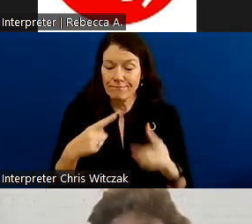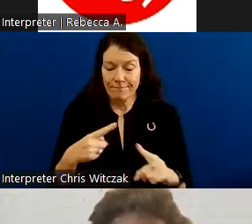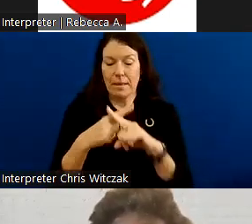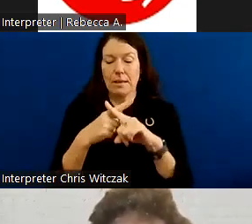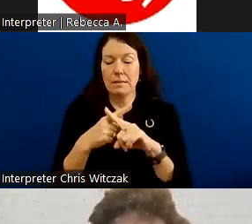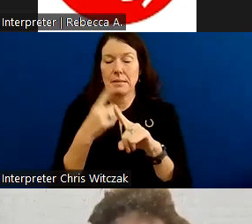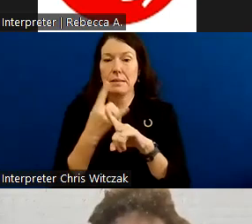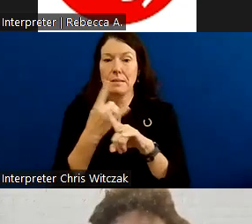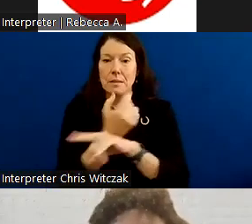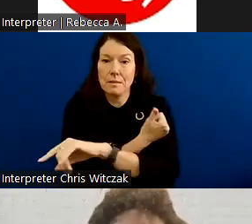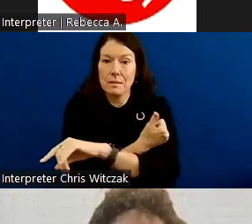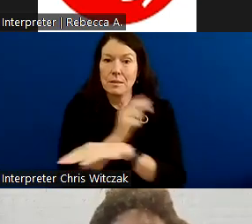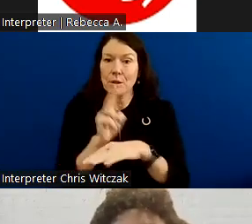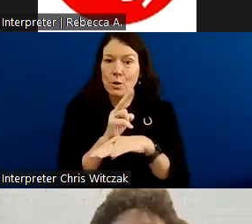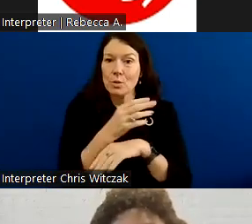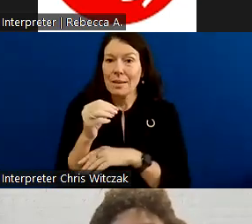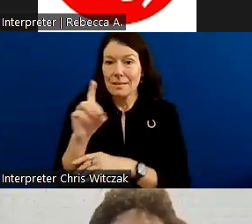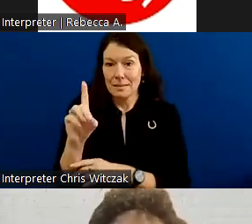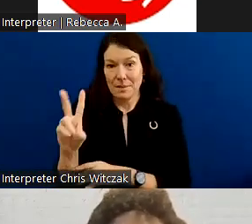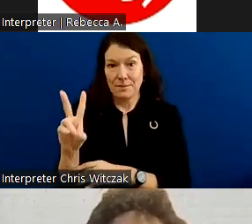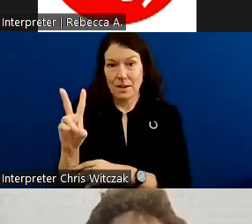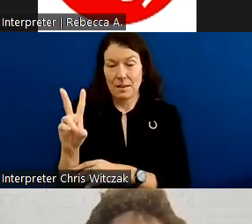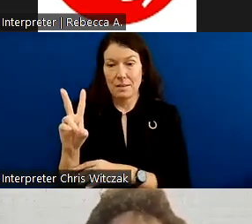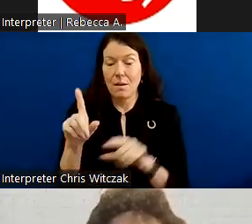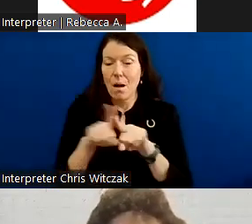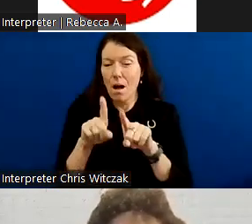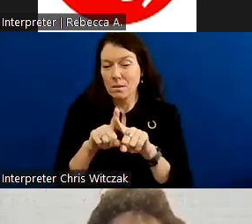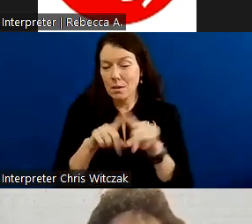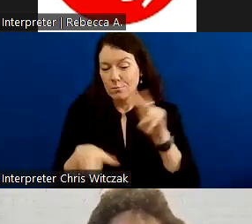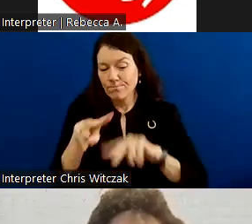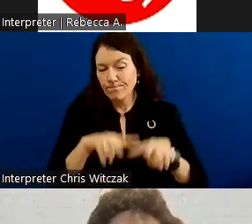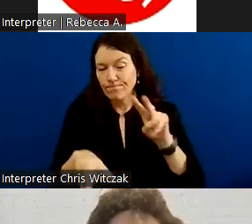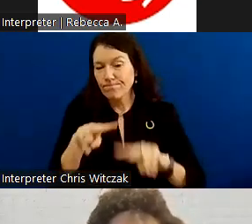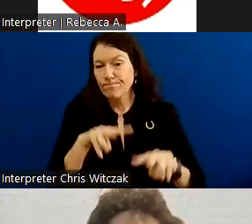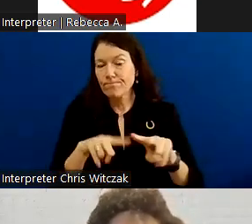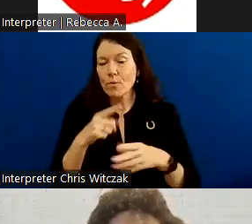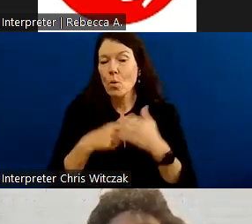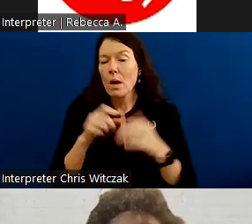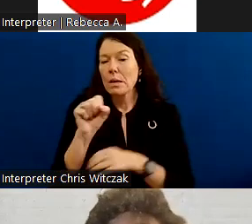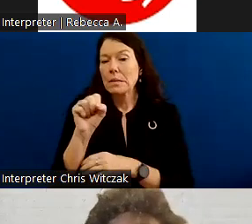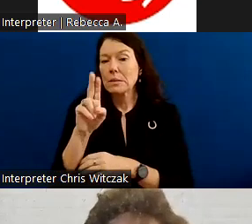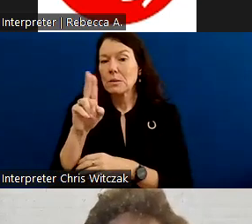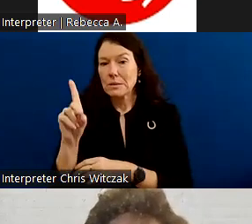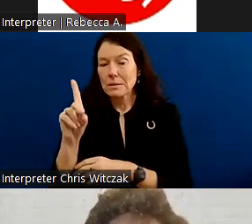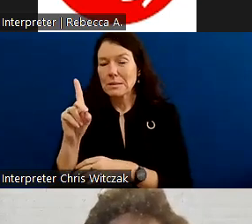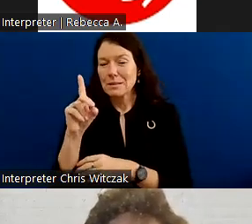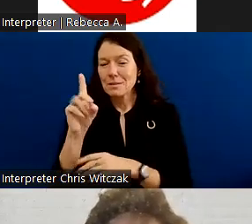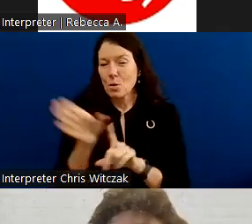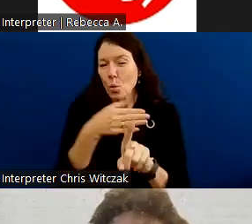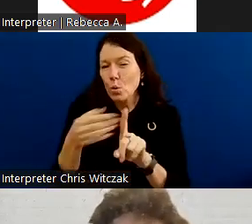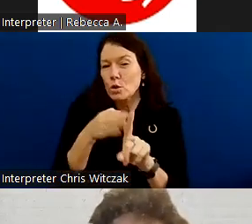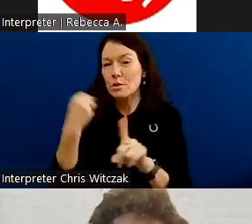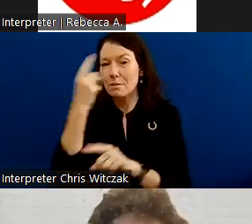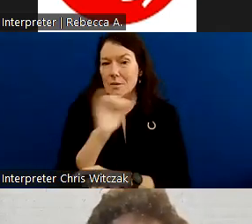and domestic violence and also examine what substance use coercion looks like among survivors